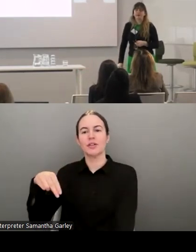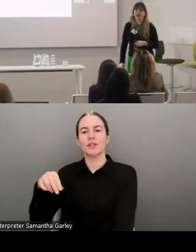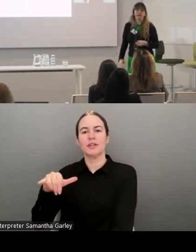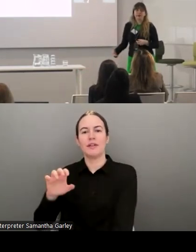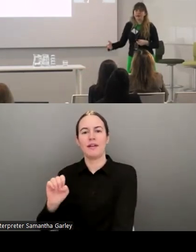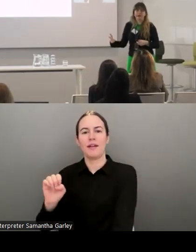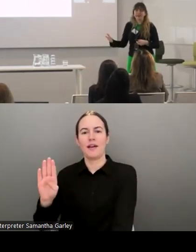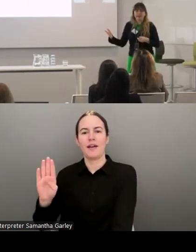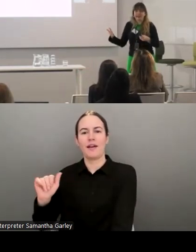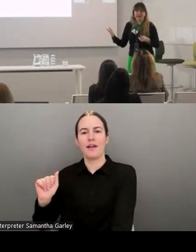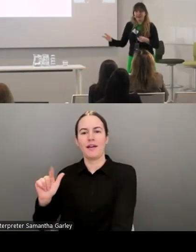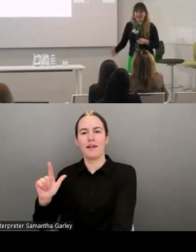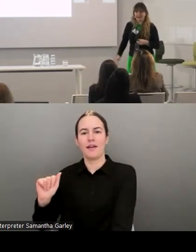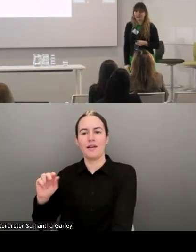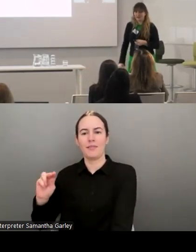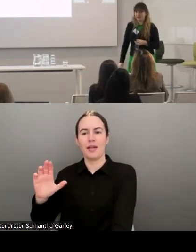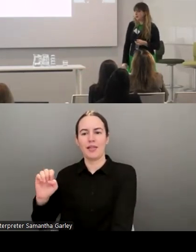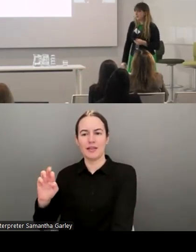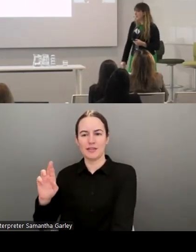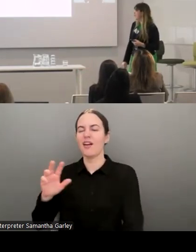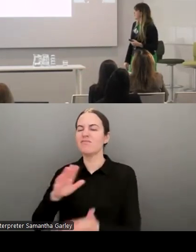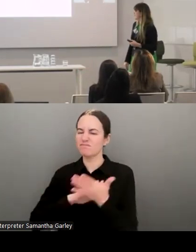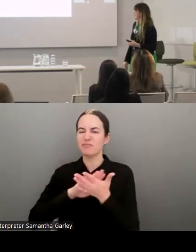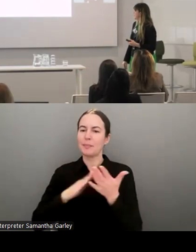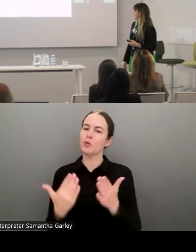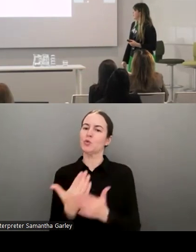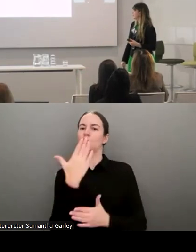a book about living and navigating social life with cerebral palsy.